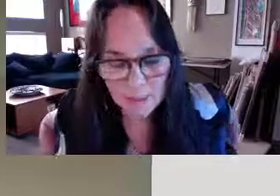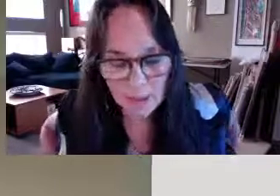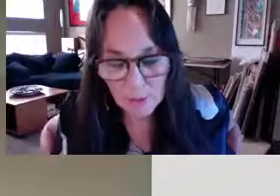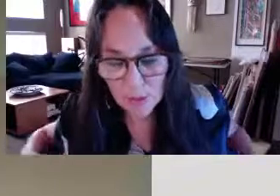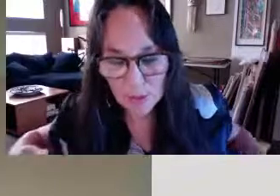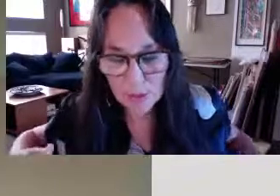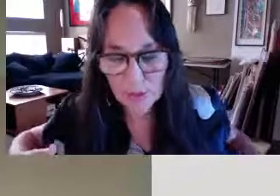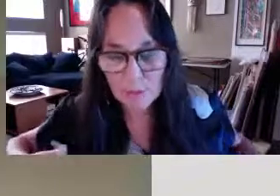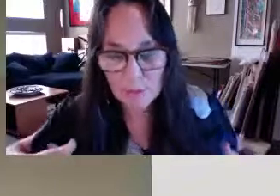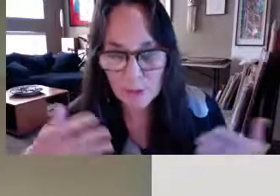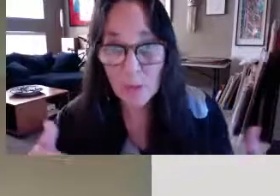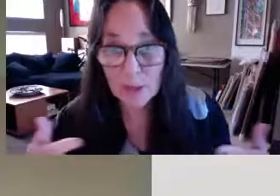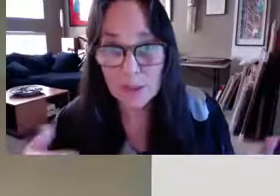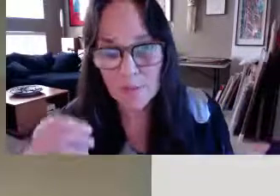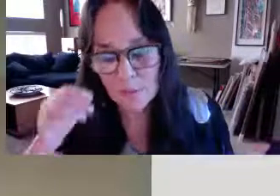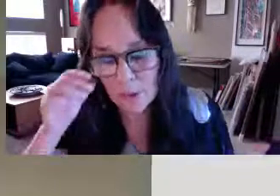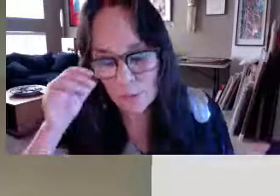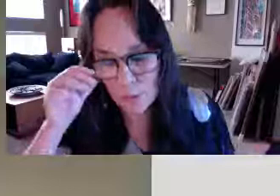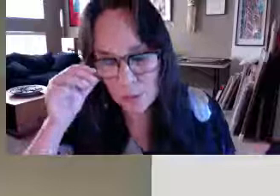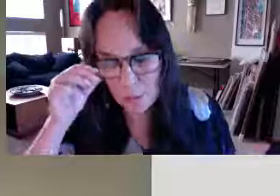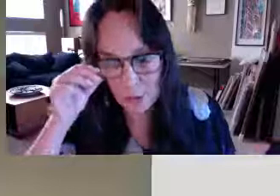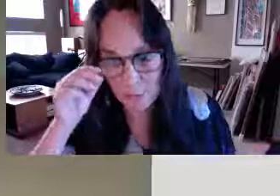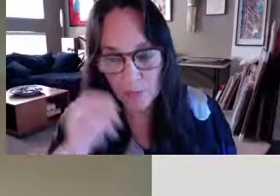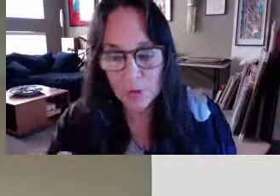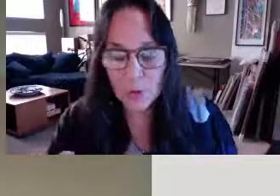and earlier in the process of the award and preparing for the show